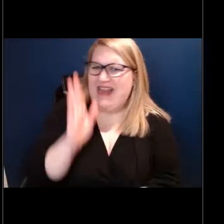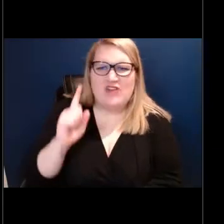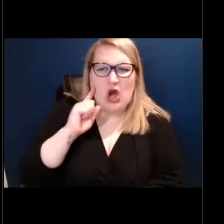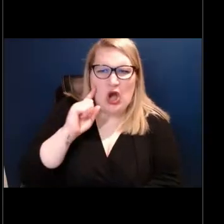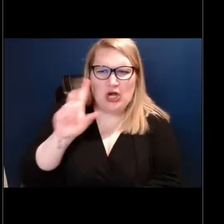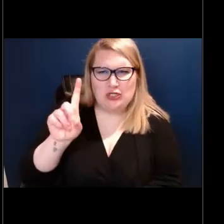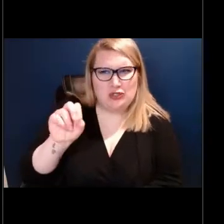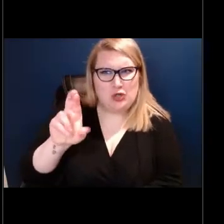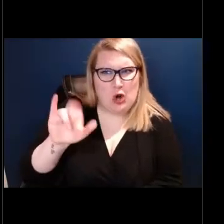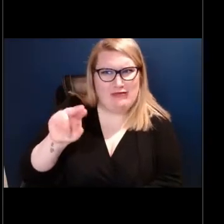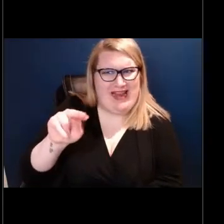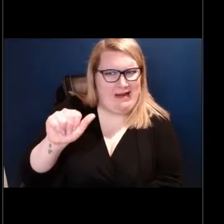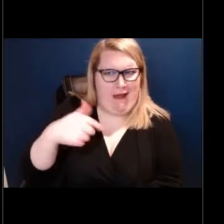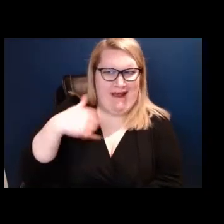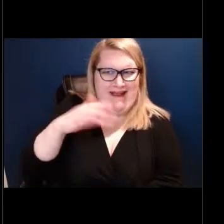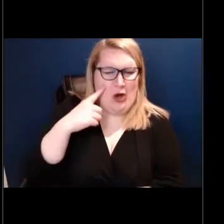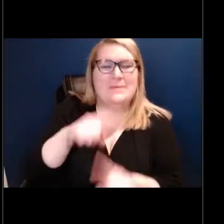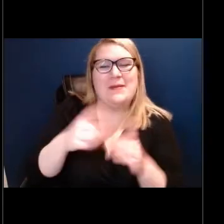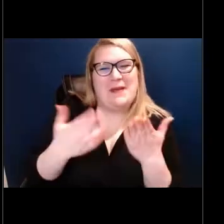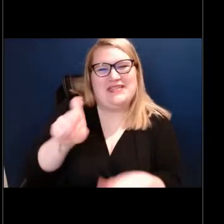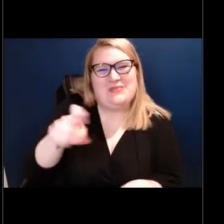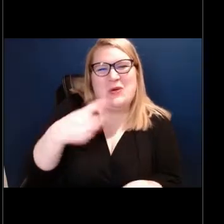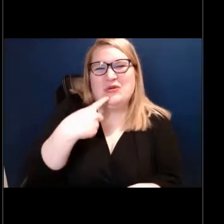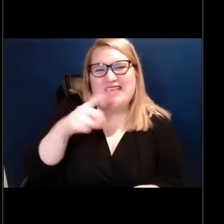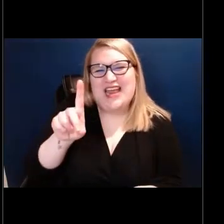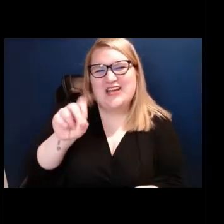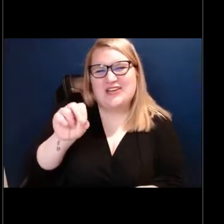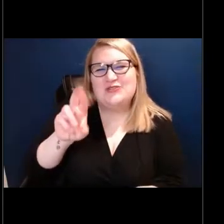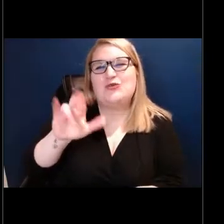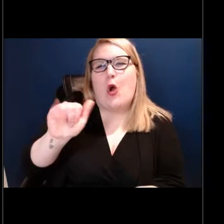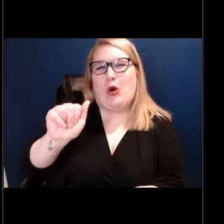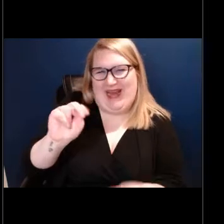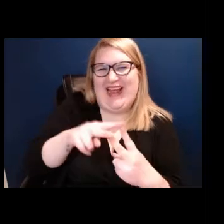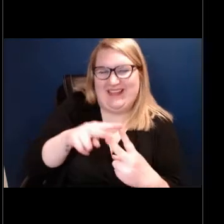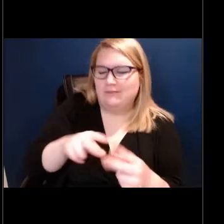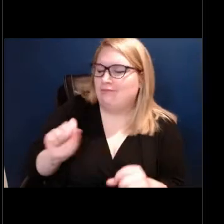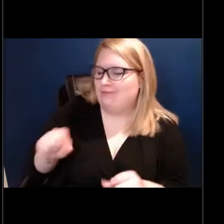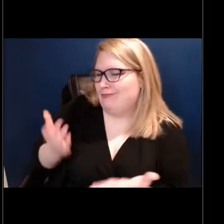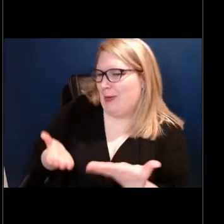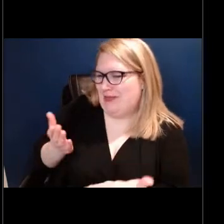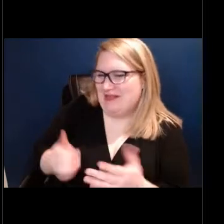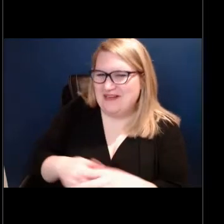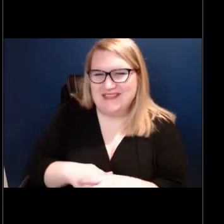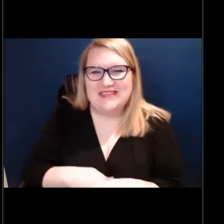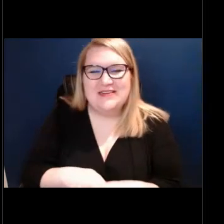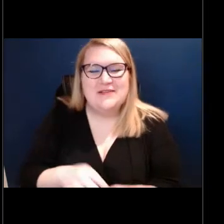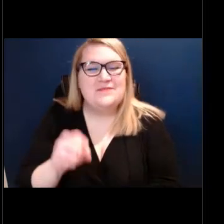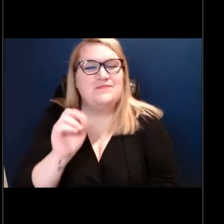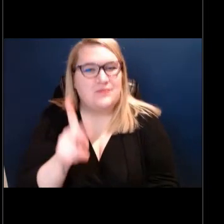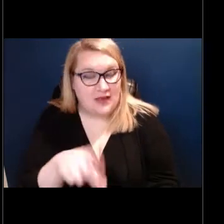but maybe that was meant to be Dorian as well. Yeah could be. [Nicole Bartlett] So we got a good question